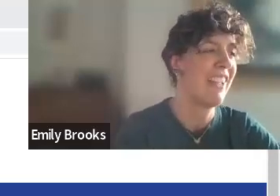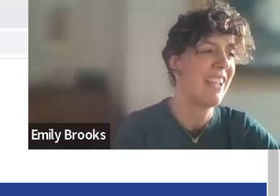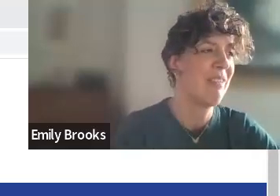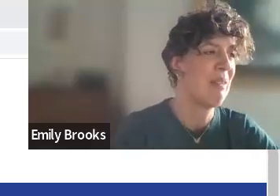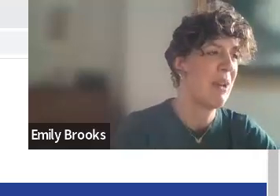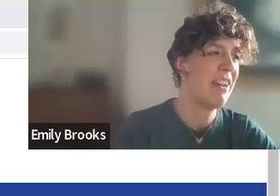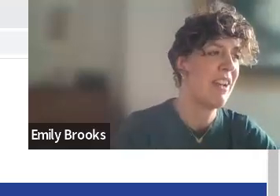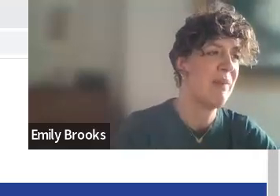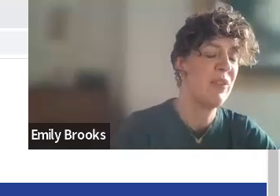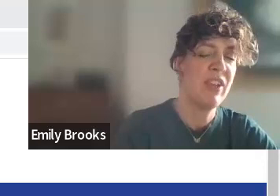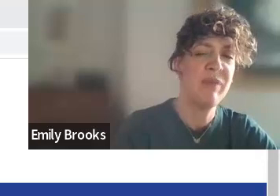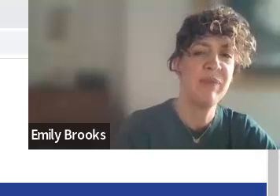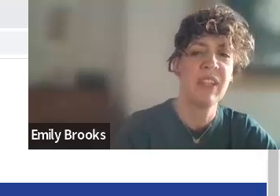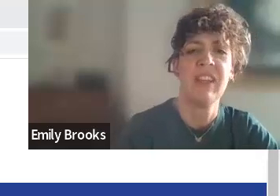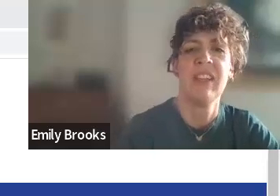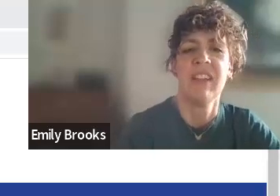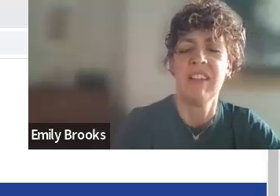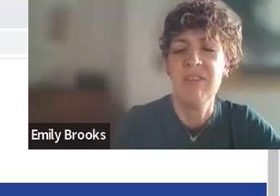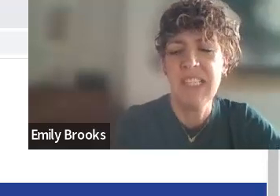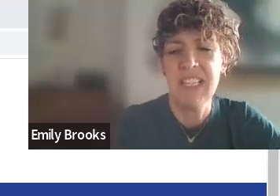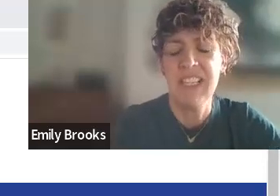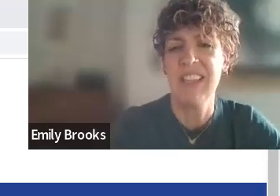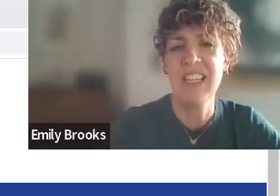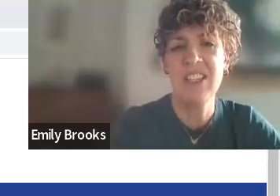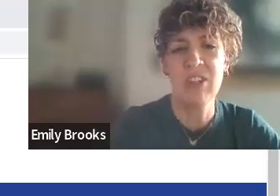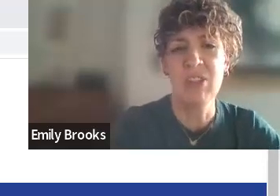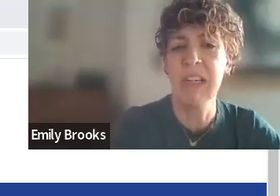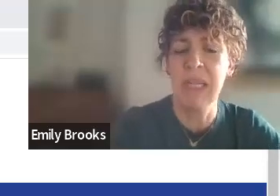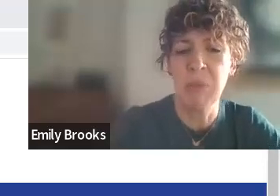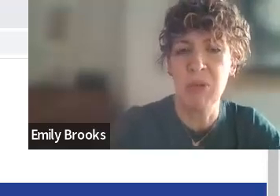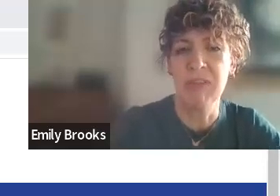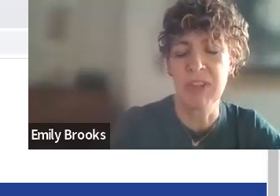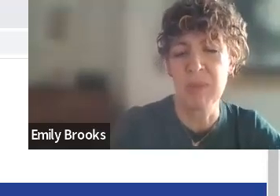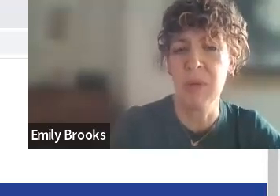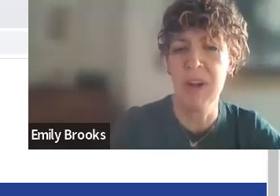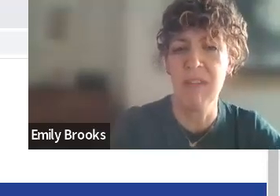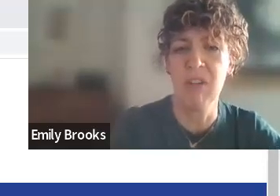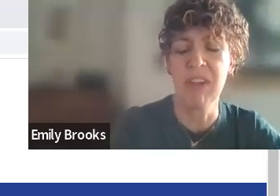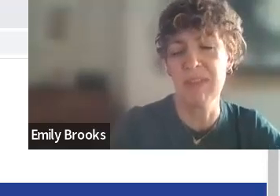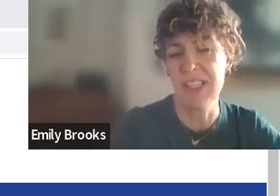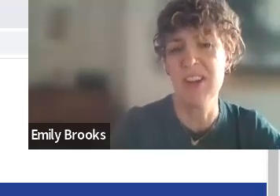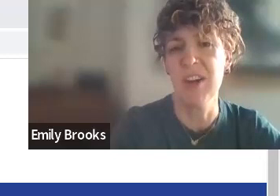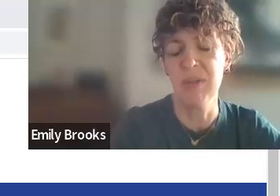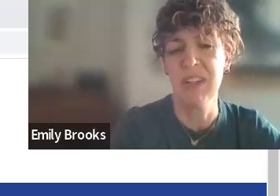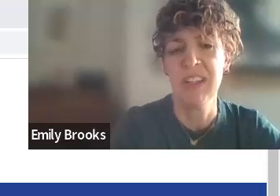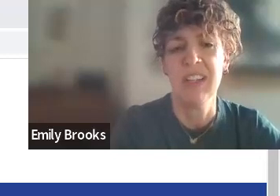Thank you, Imran. Obviously, aetiology is really important for us to be aware of if it's known.